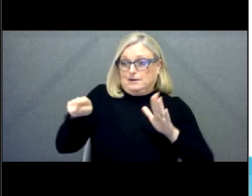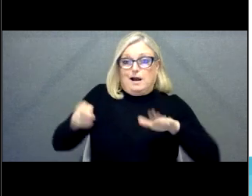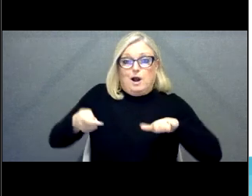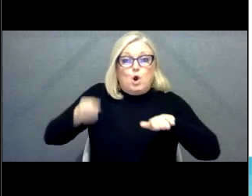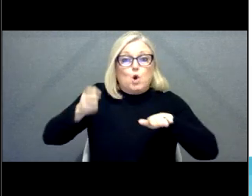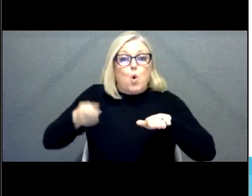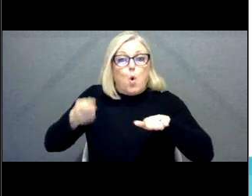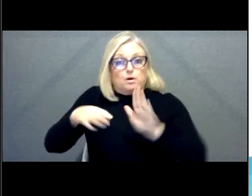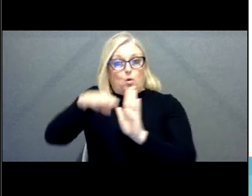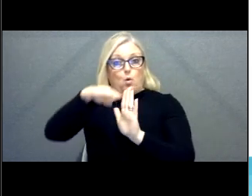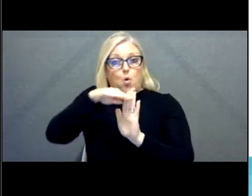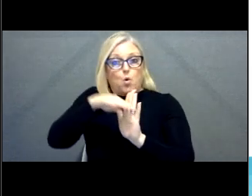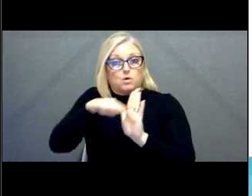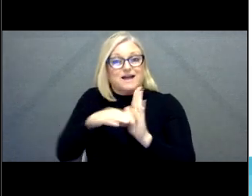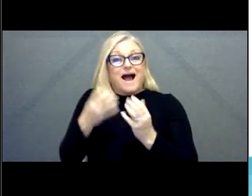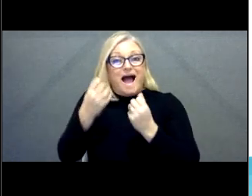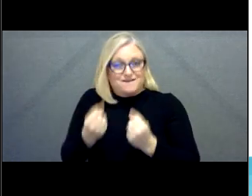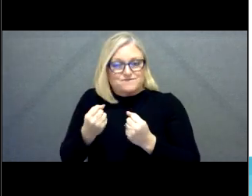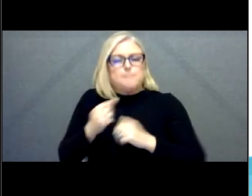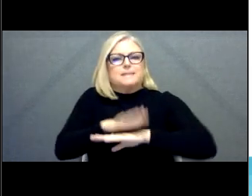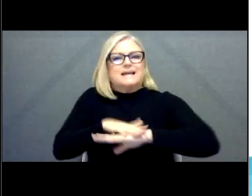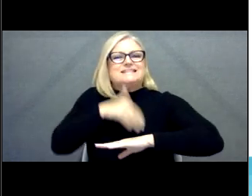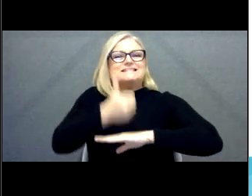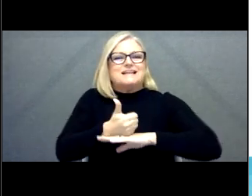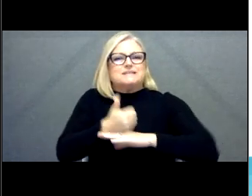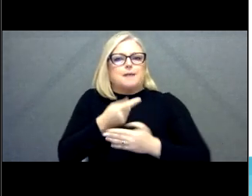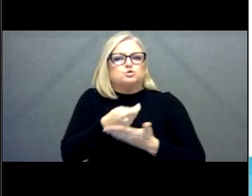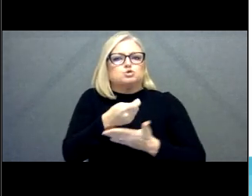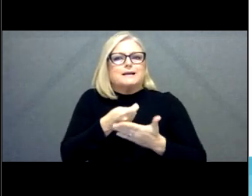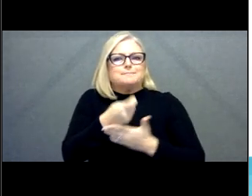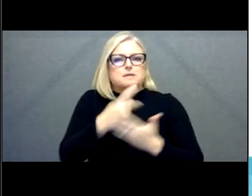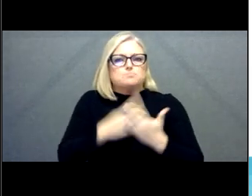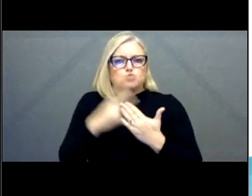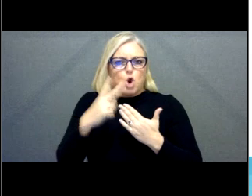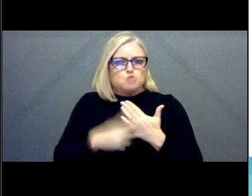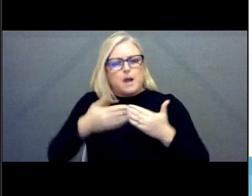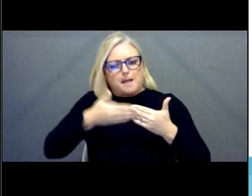have a treatment program this is just a slide to show you I guess the mandatory requirements